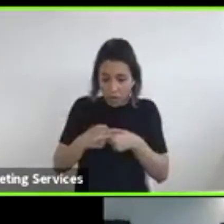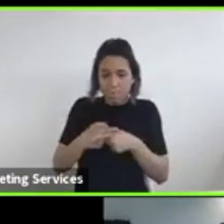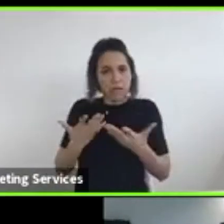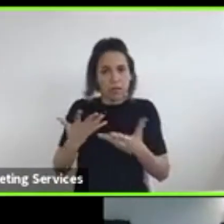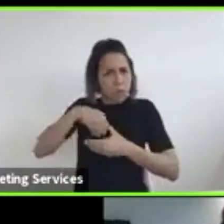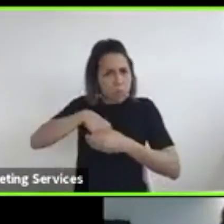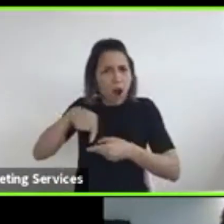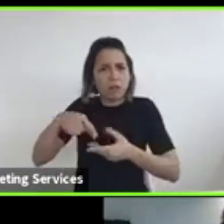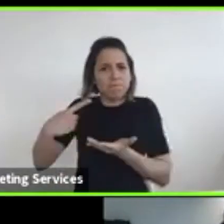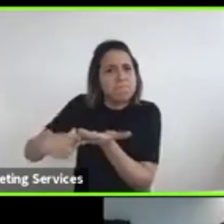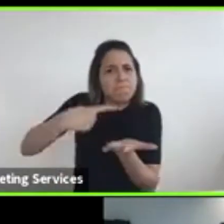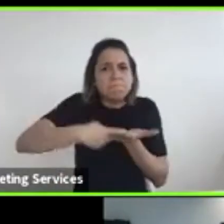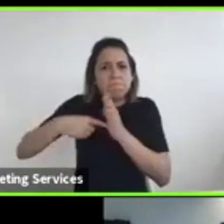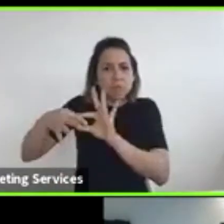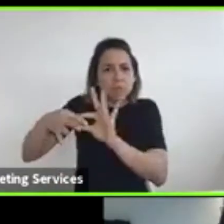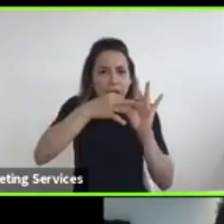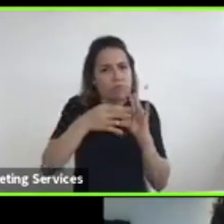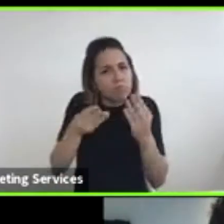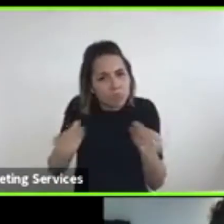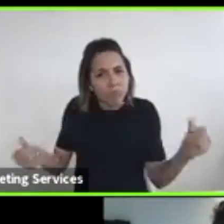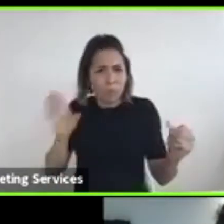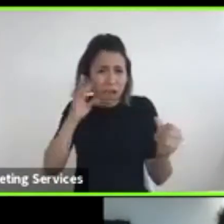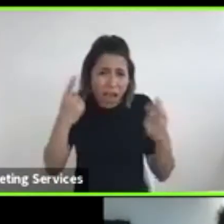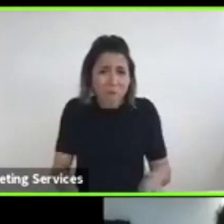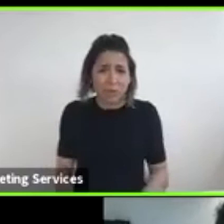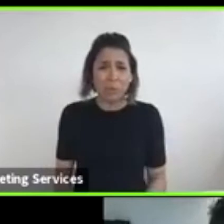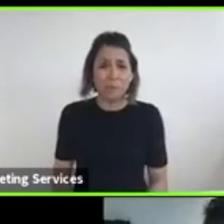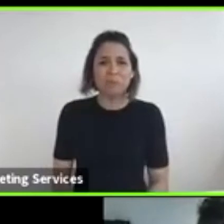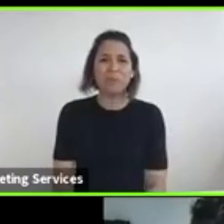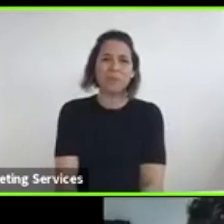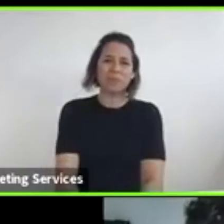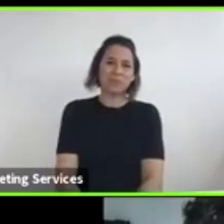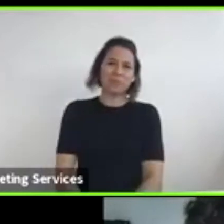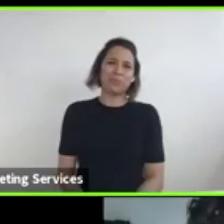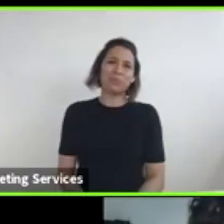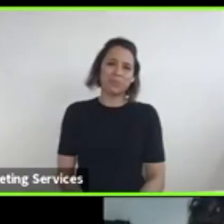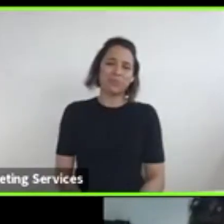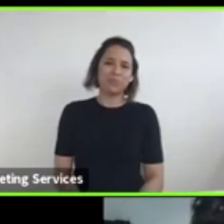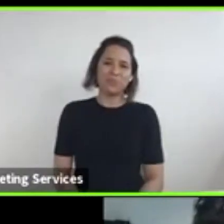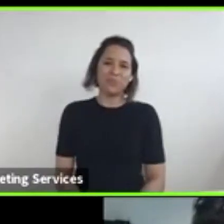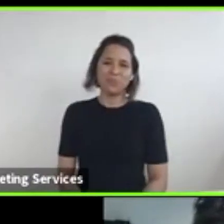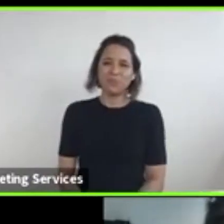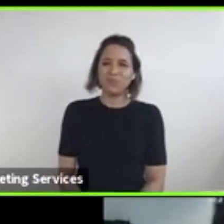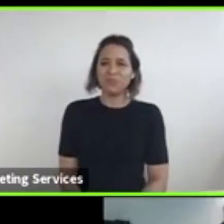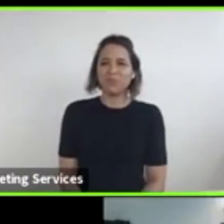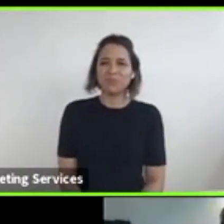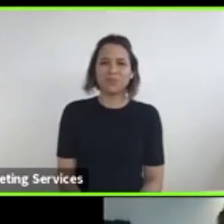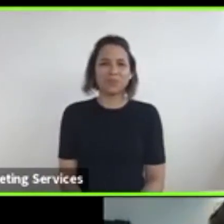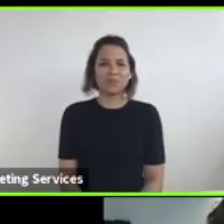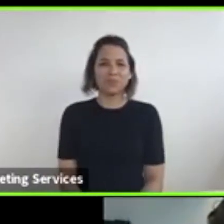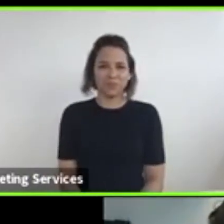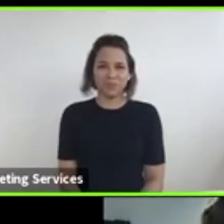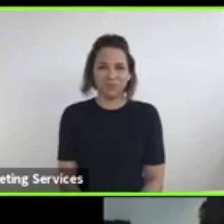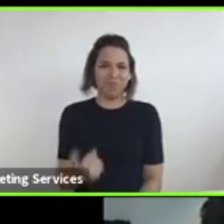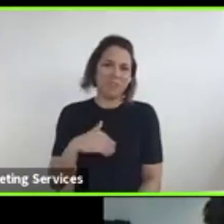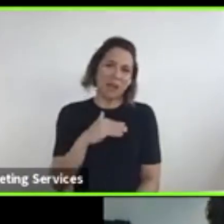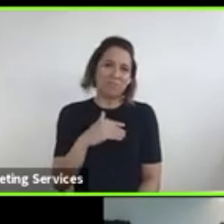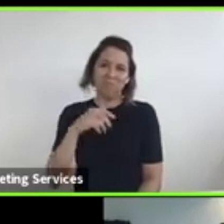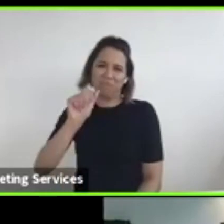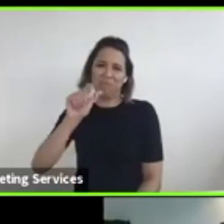IT'S JUST RELATIONSHIPS, (A PAUSE) I'M DONE TALKING NOW!